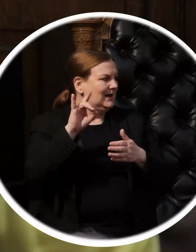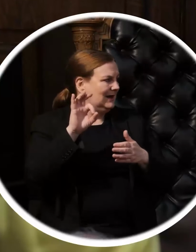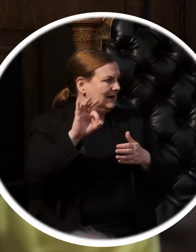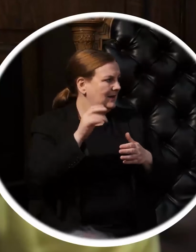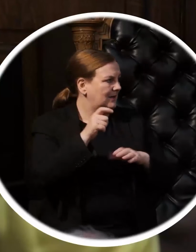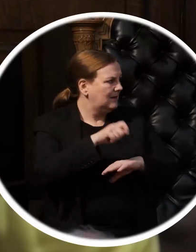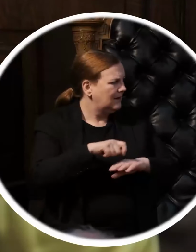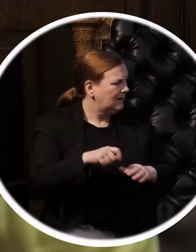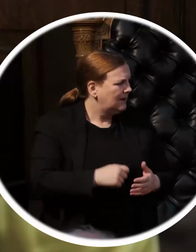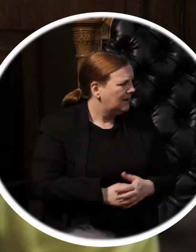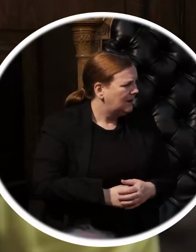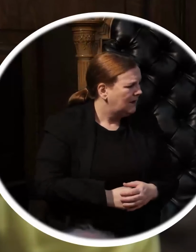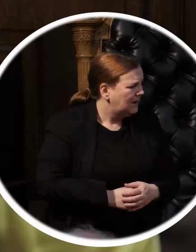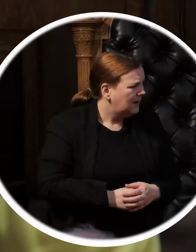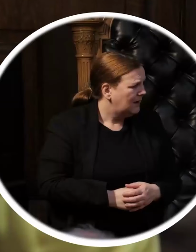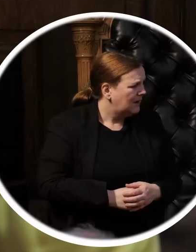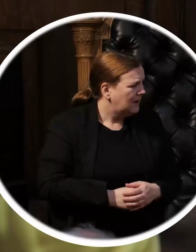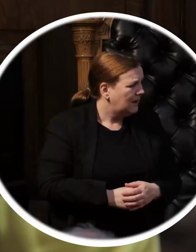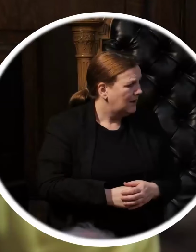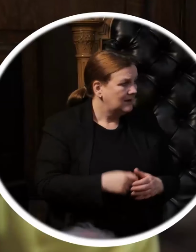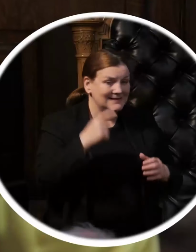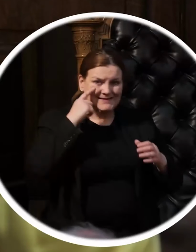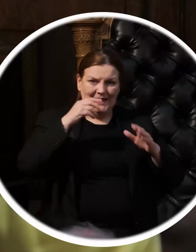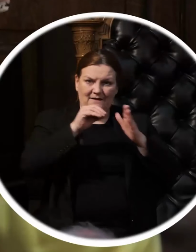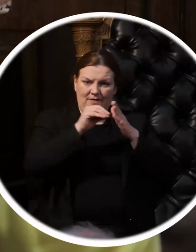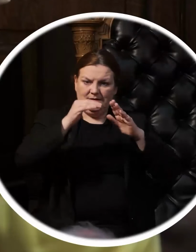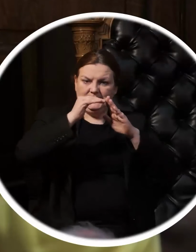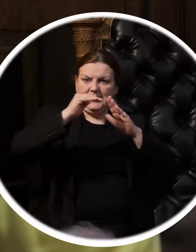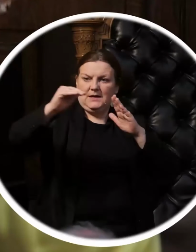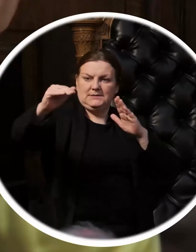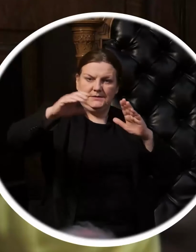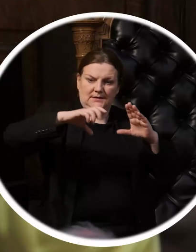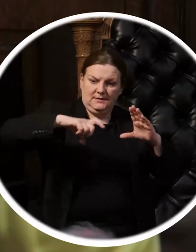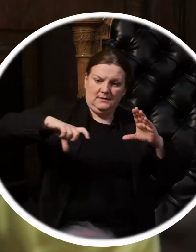I'll have to double check this enormous arcade that ran the entire length of the